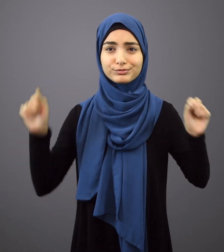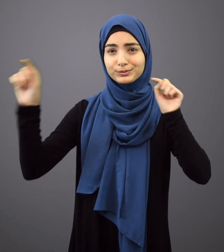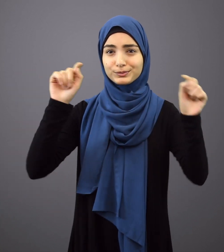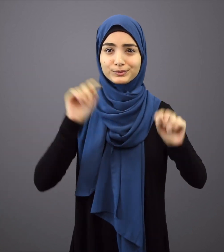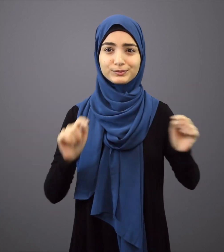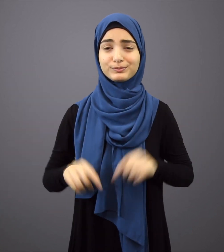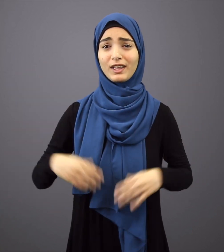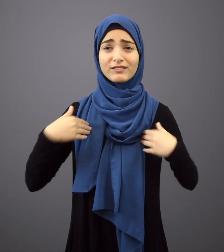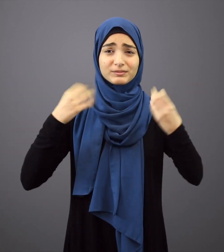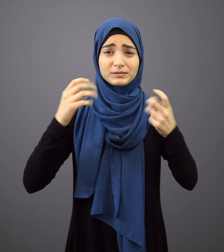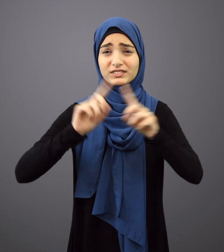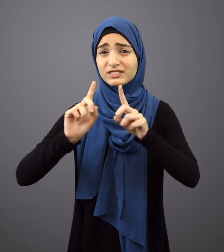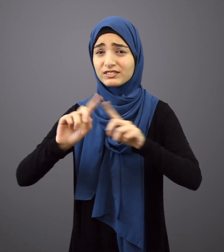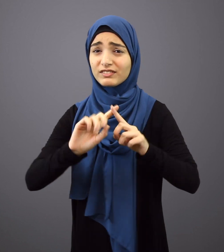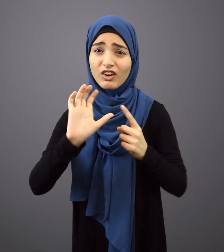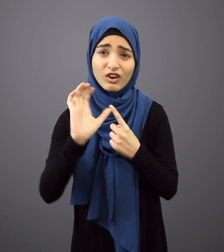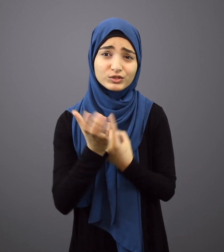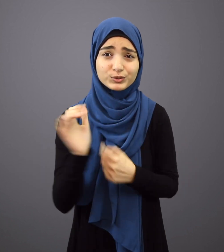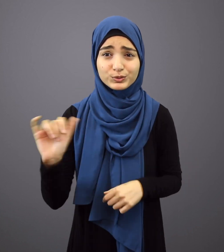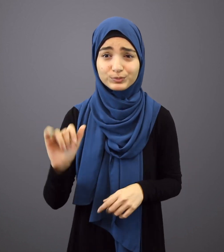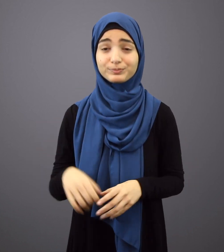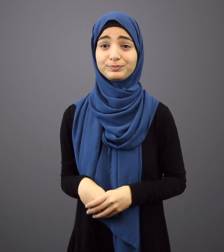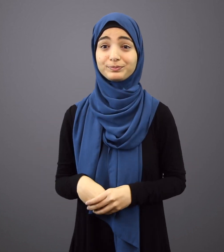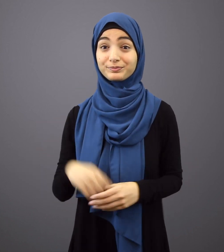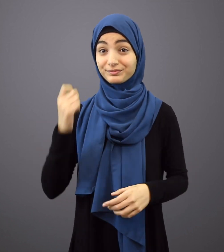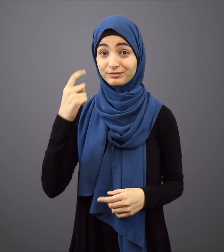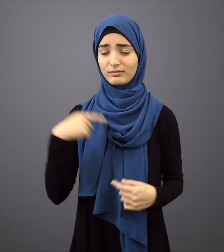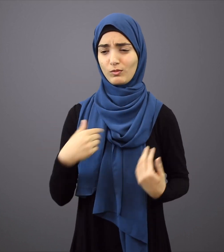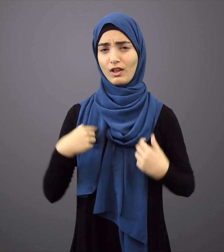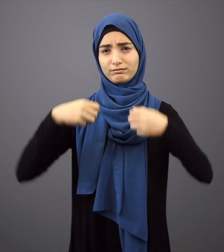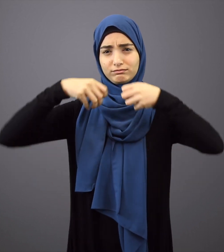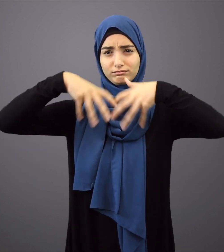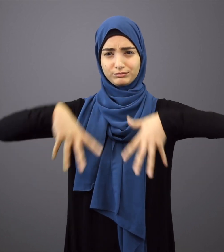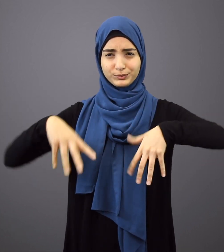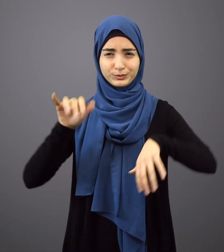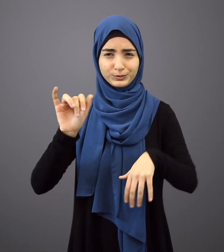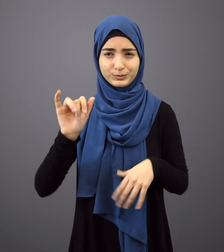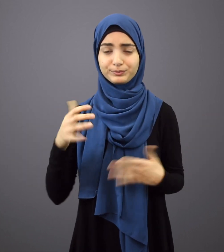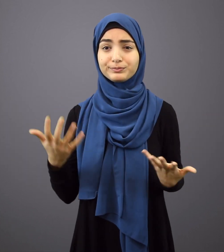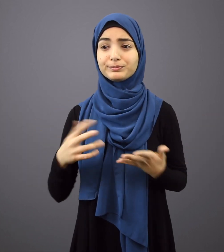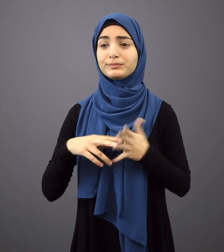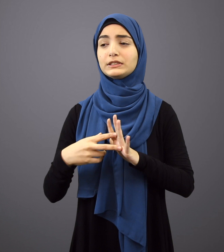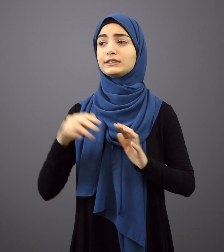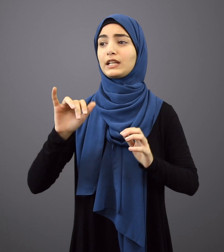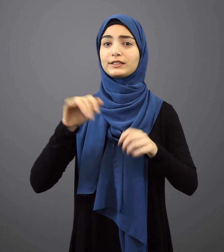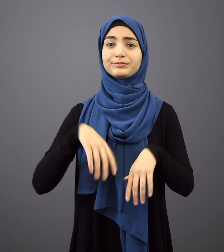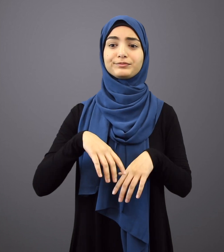We are around the world with diversity and many different cultures We have few denominations